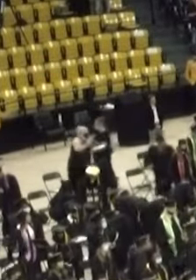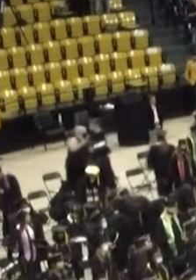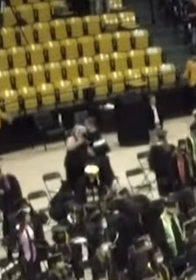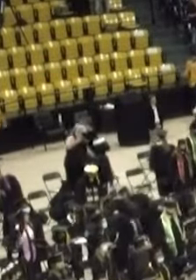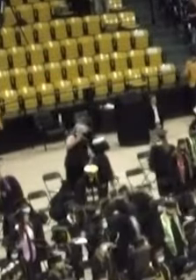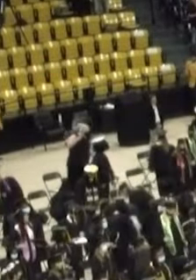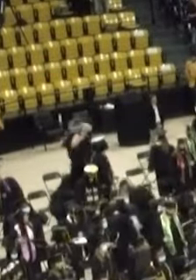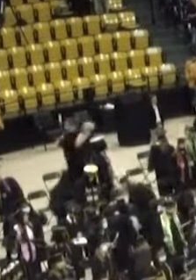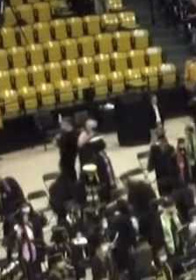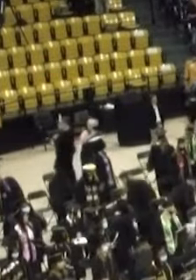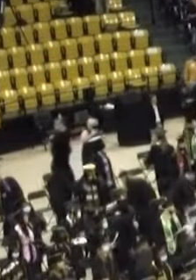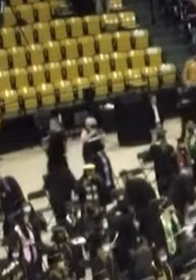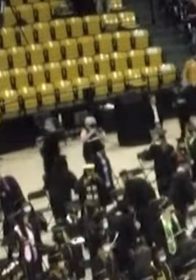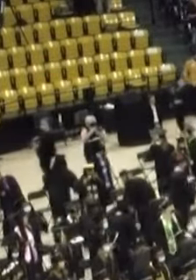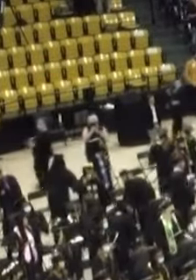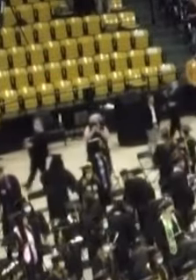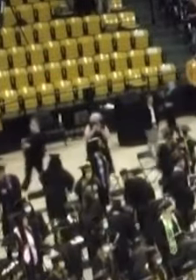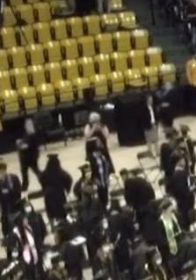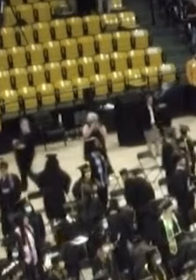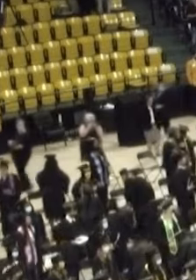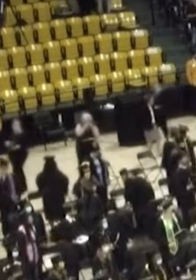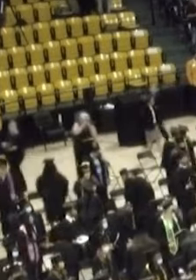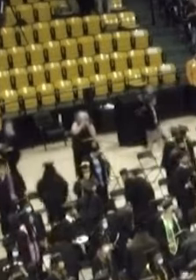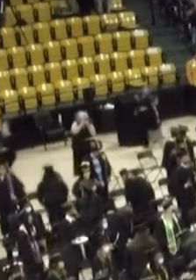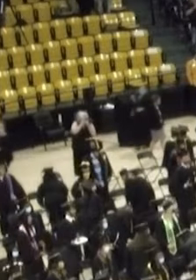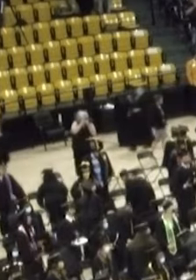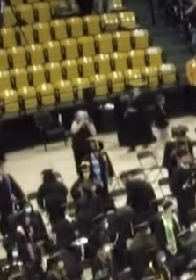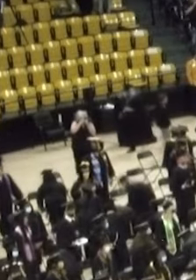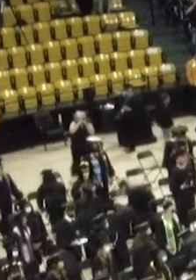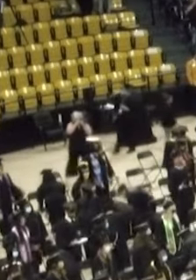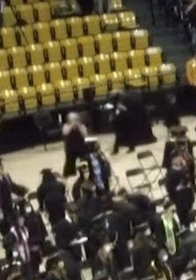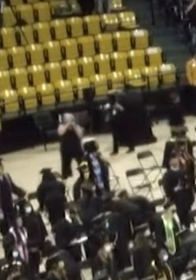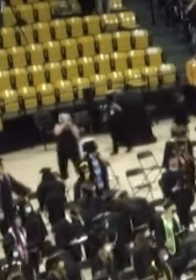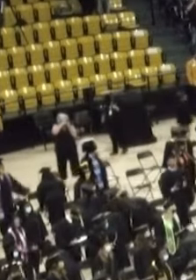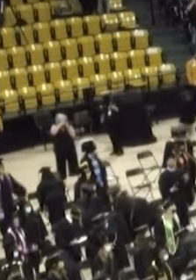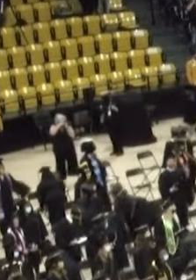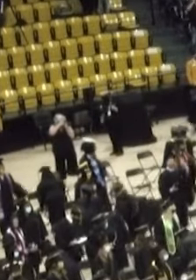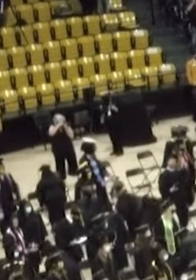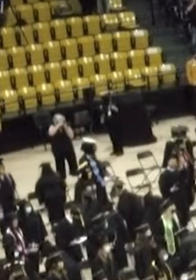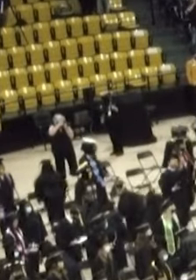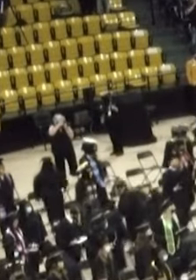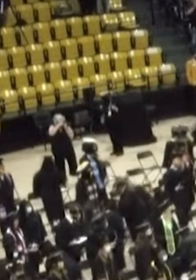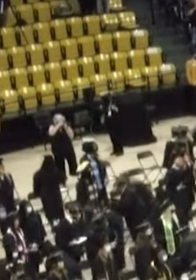Following his performance, please remain standing for the platform party’s recessional.